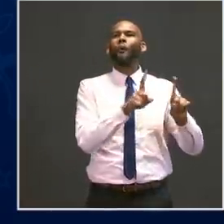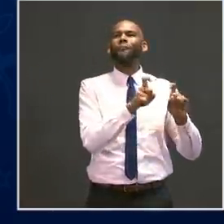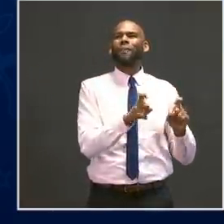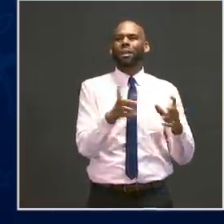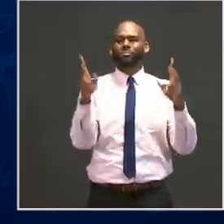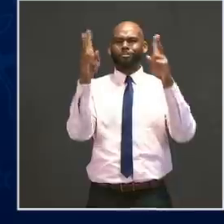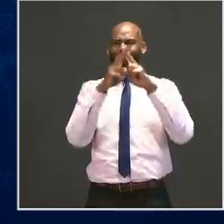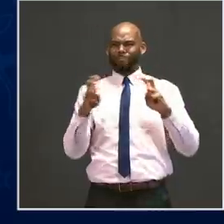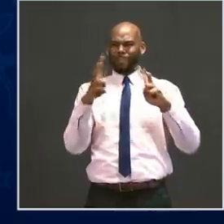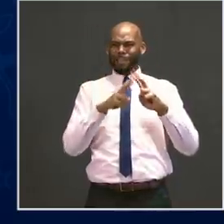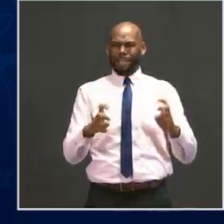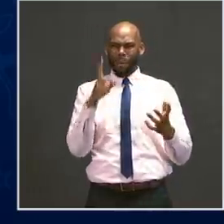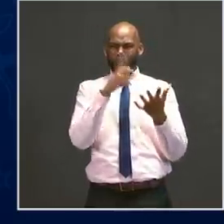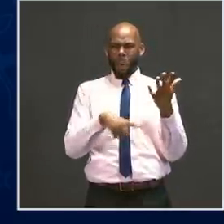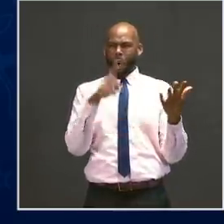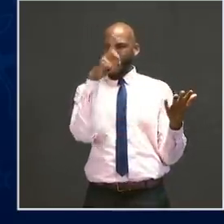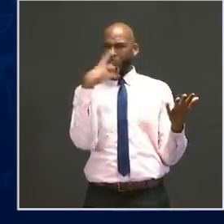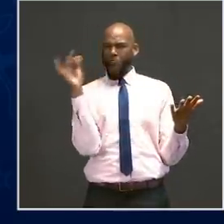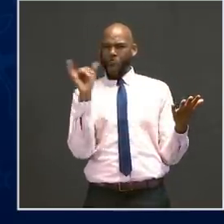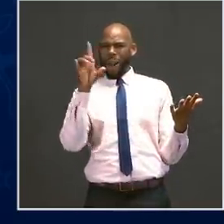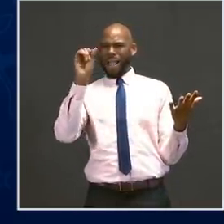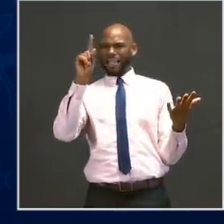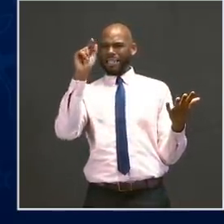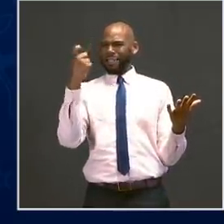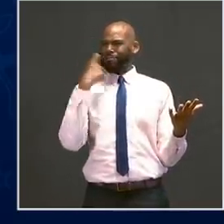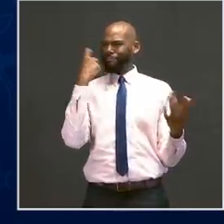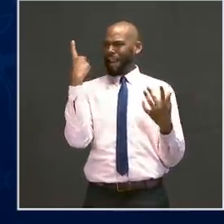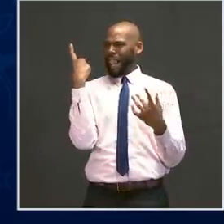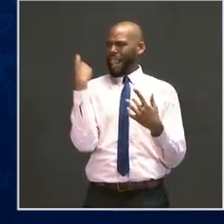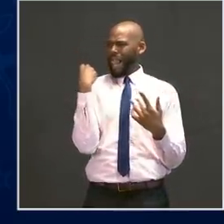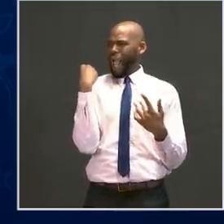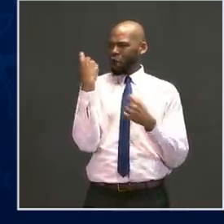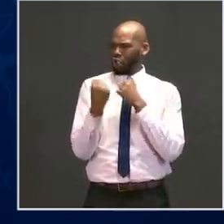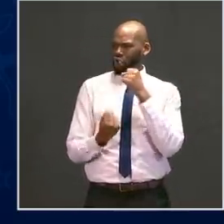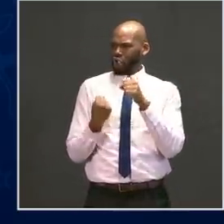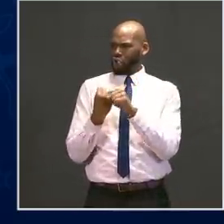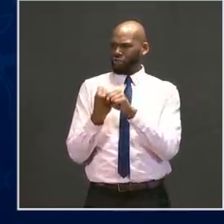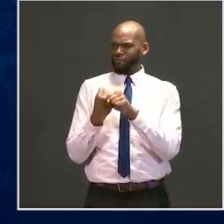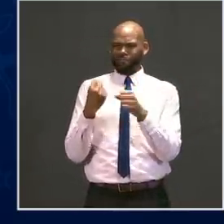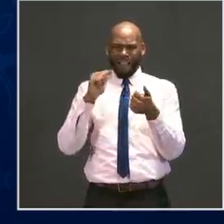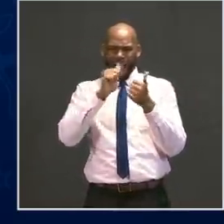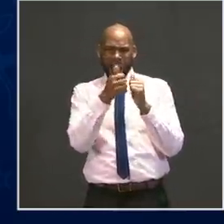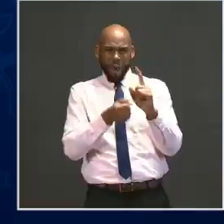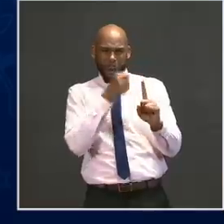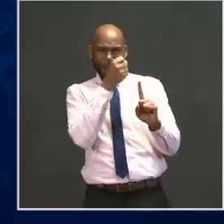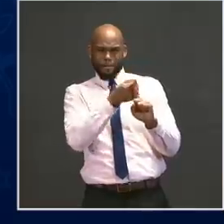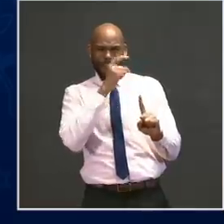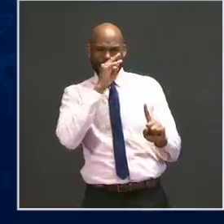and how the learning of the last year has impacted kids. But, again, these guidelines,